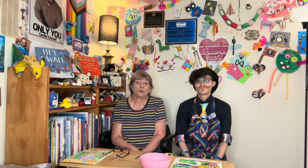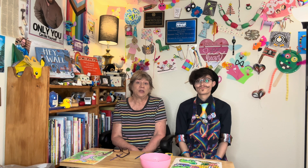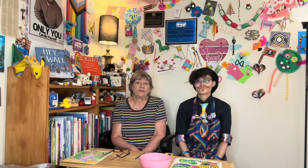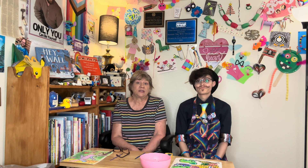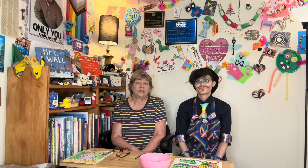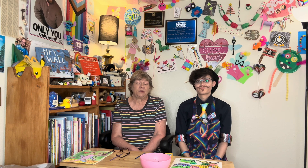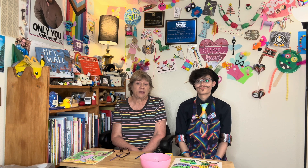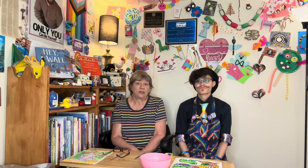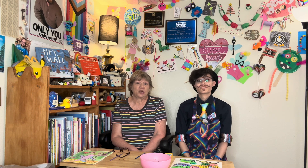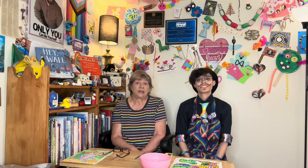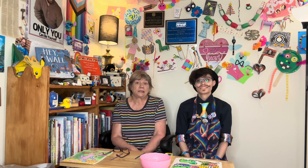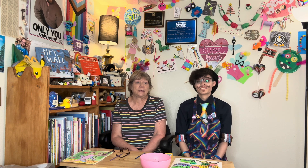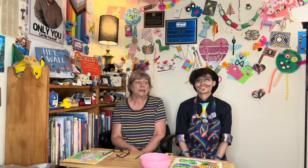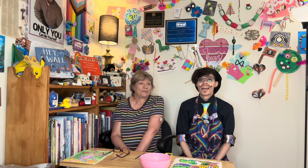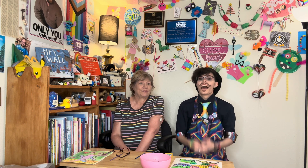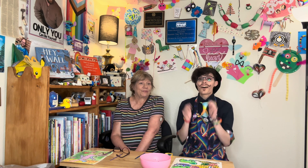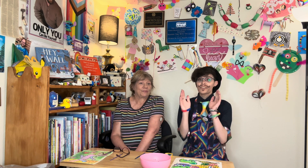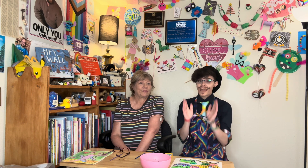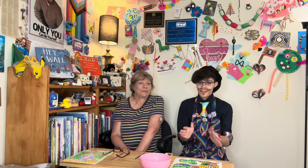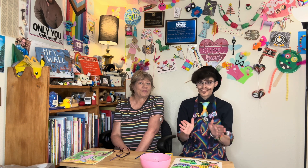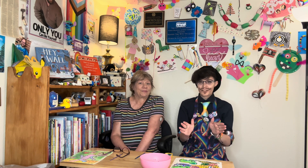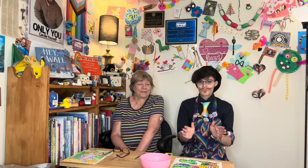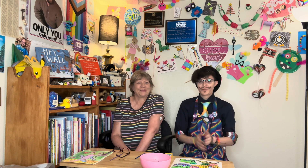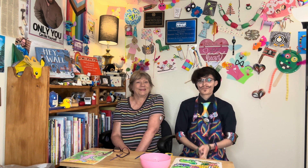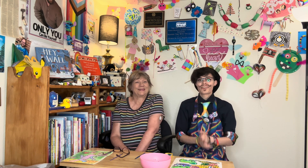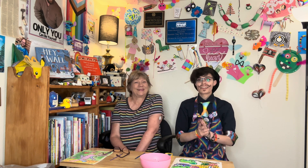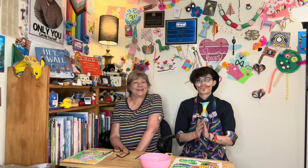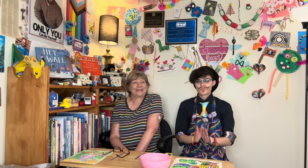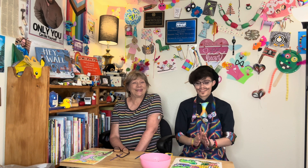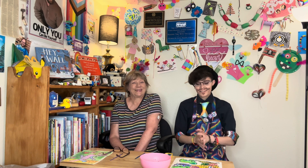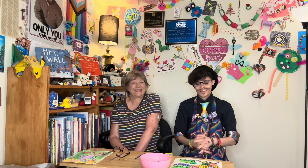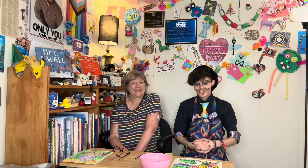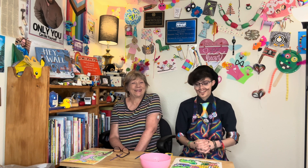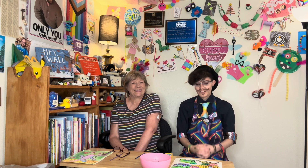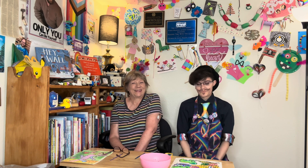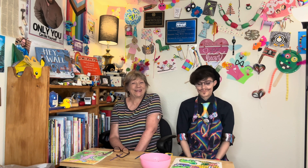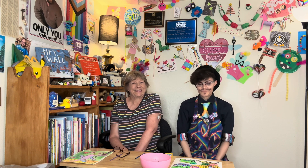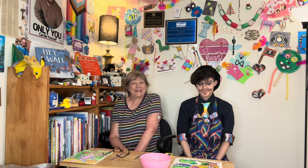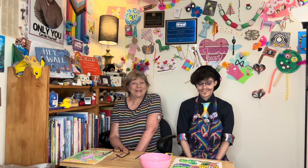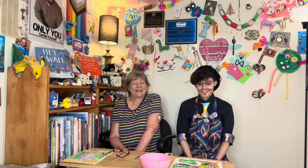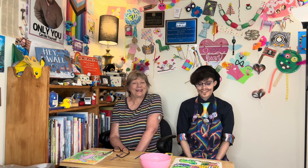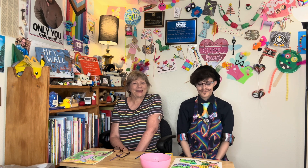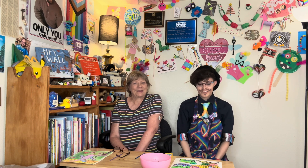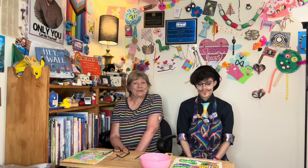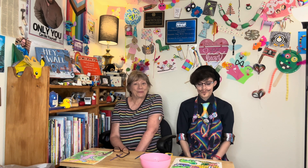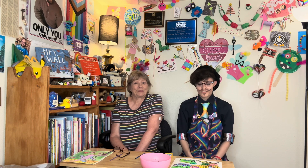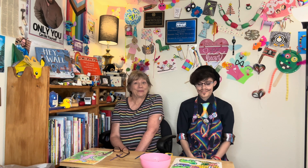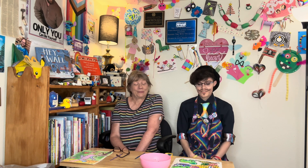would give us an email address. Have an adult help you, that would be... That's definitely important.